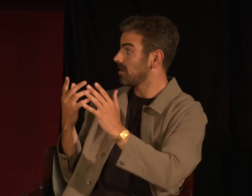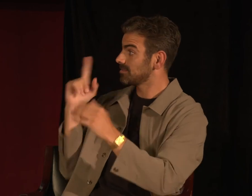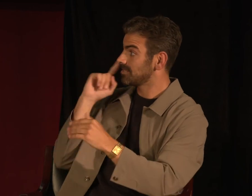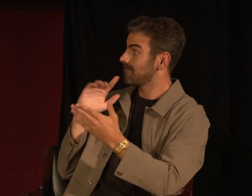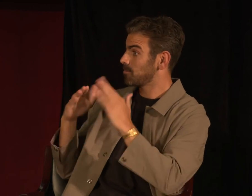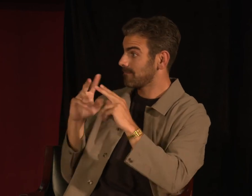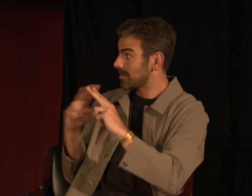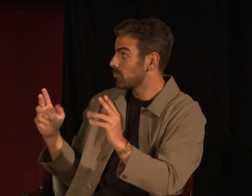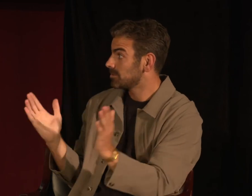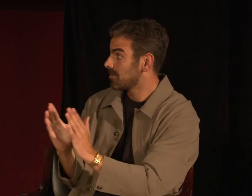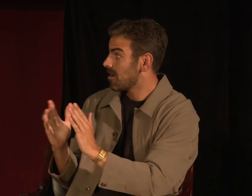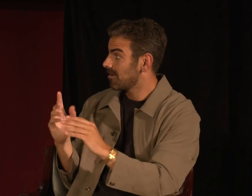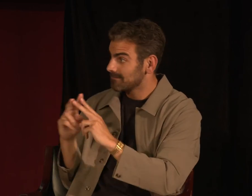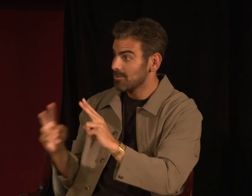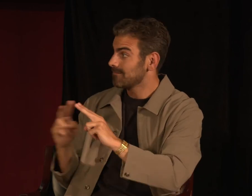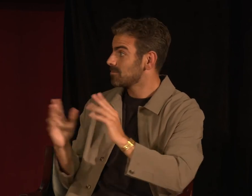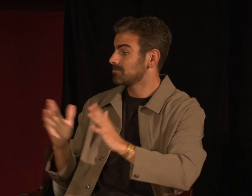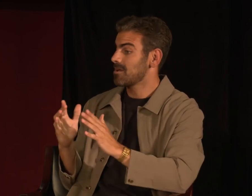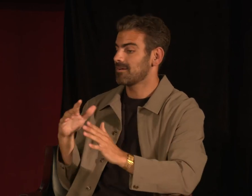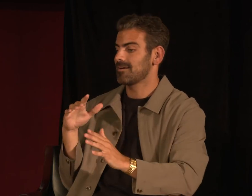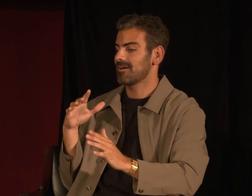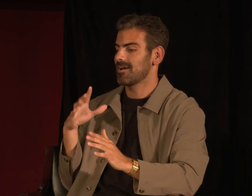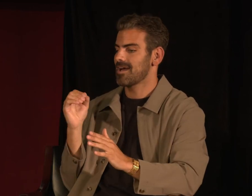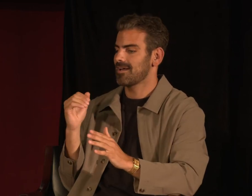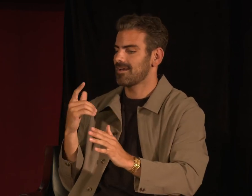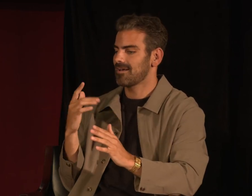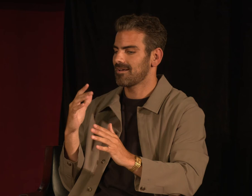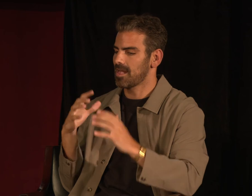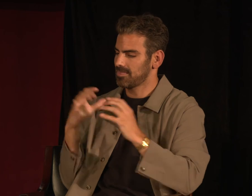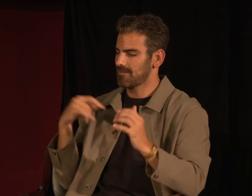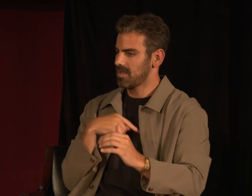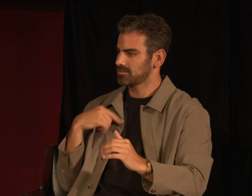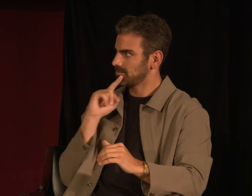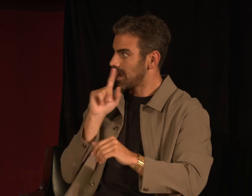But there came an end to that. The Deaf community is incredibly small and oftentimes quite insular.